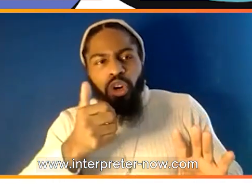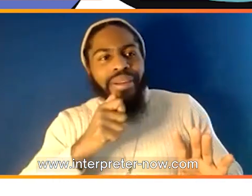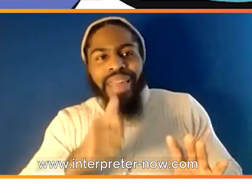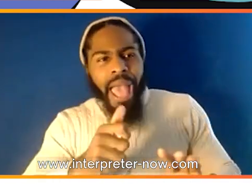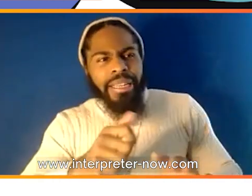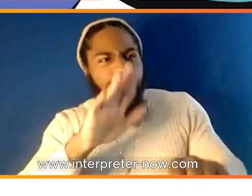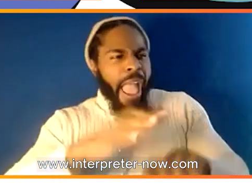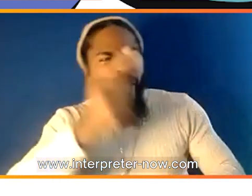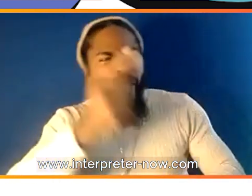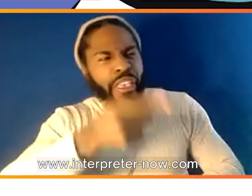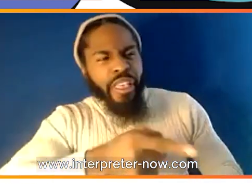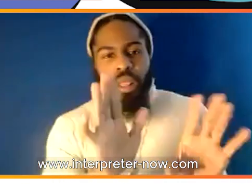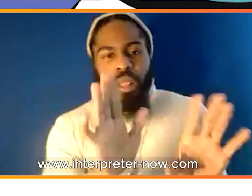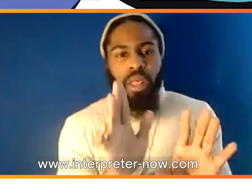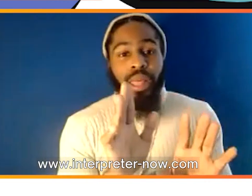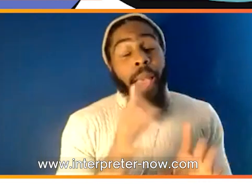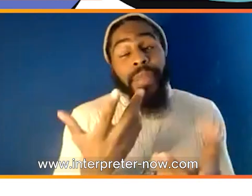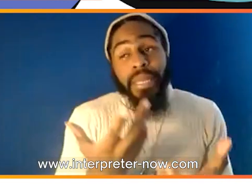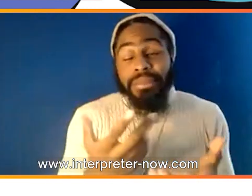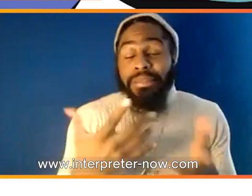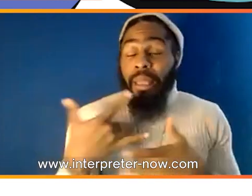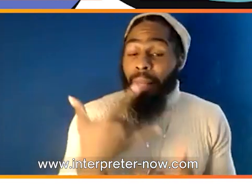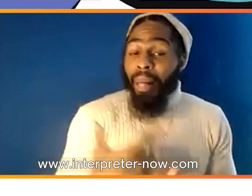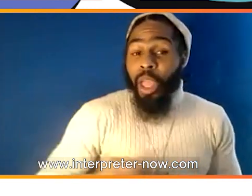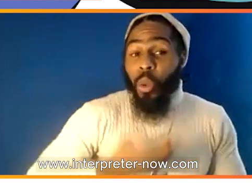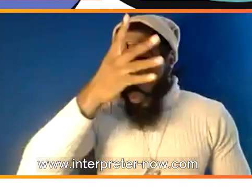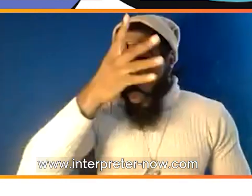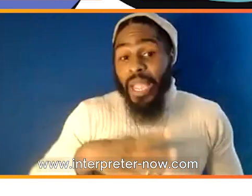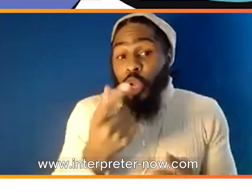White guy, we call people out. "Hey, John, that's baloney. I think you should do this."